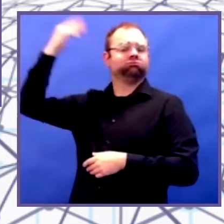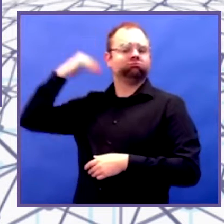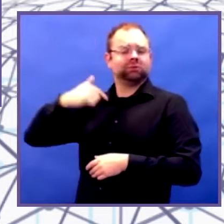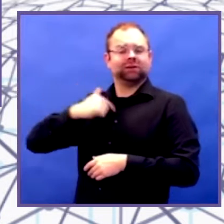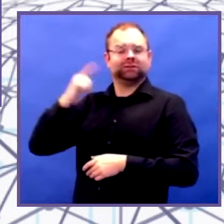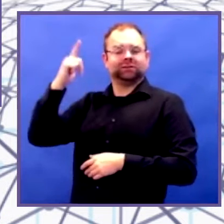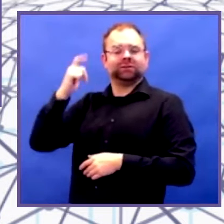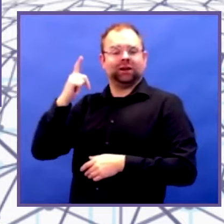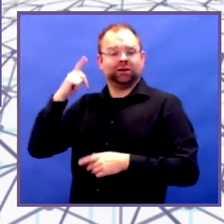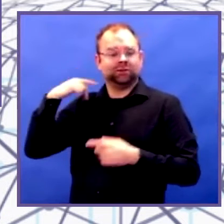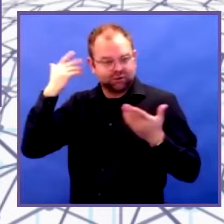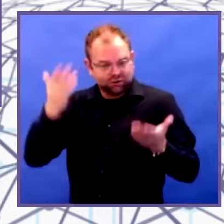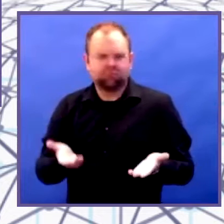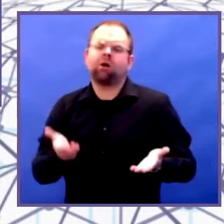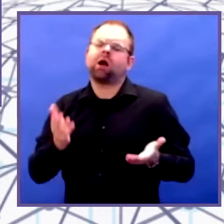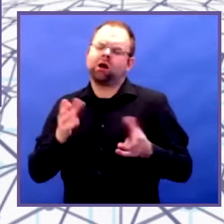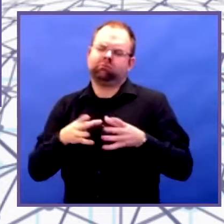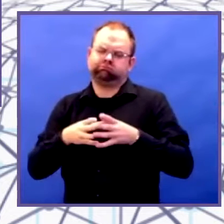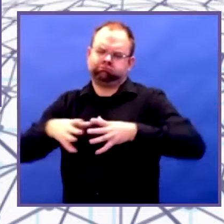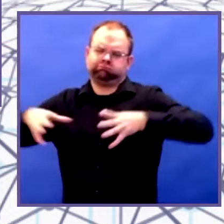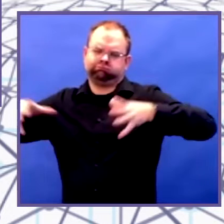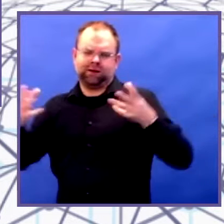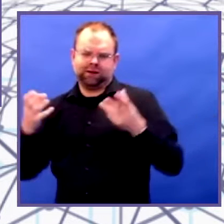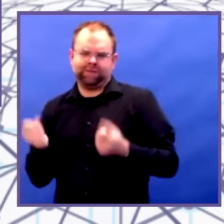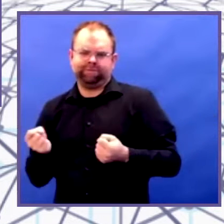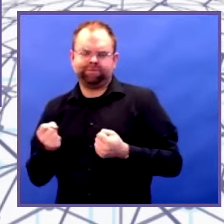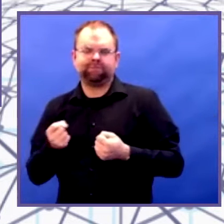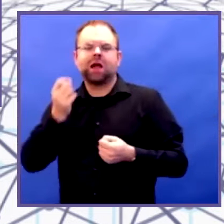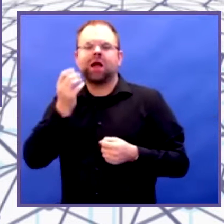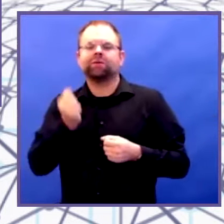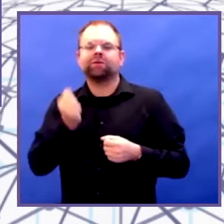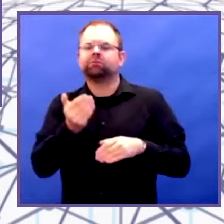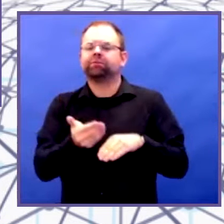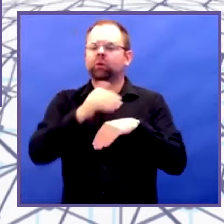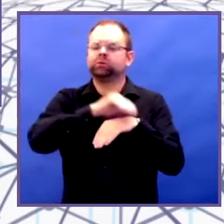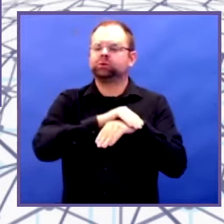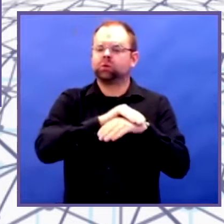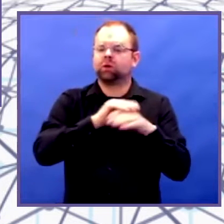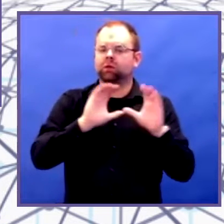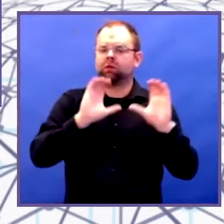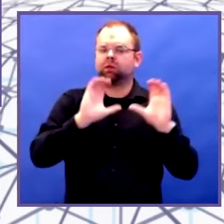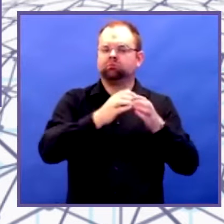There's more training available and more people specialising in the field, not only as clinicians,